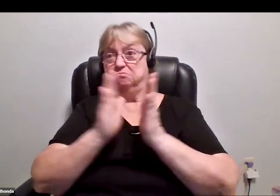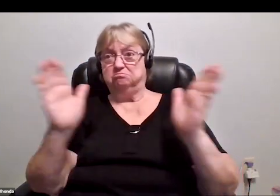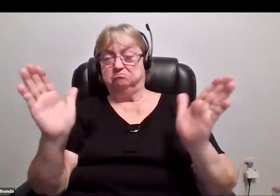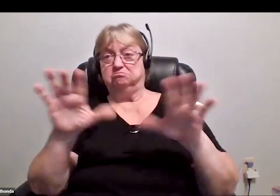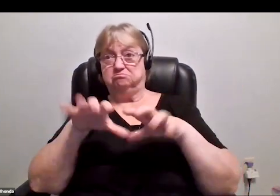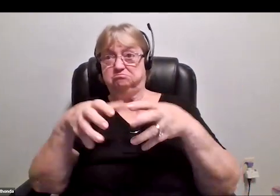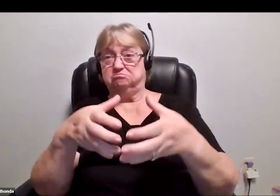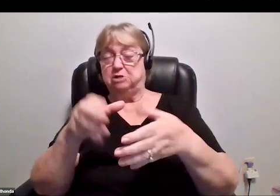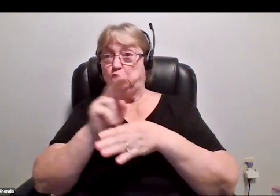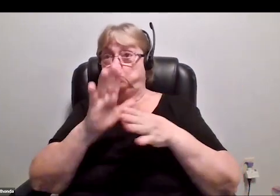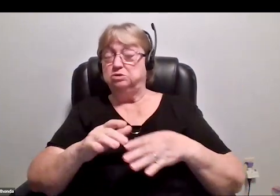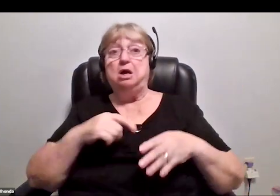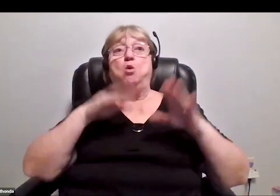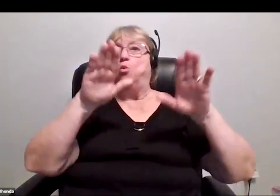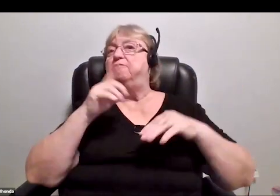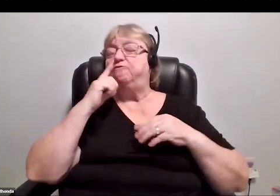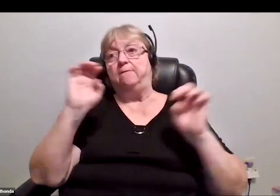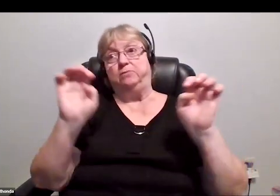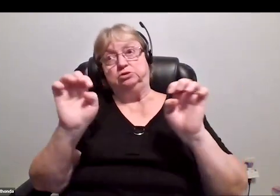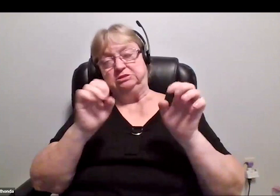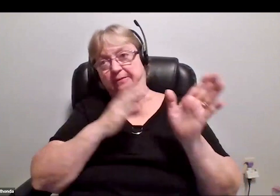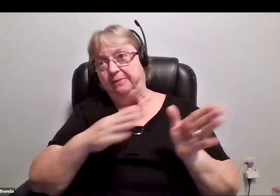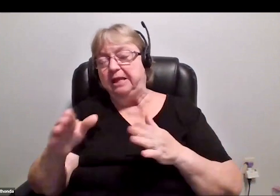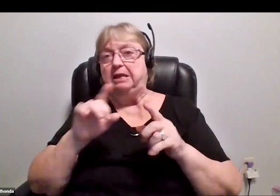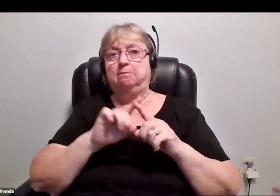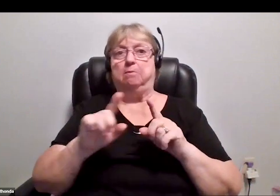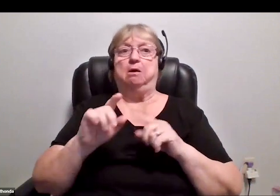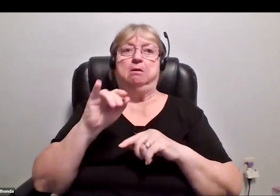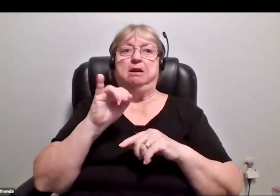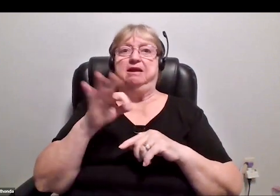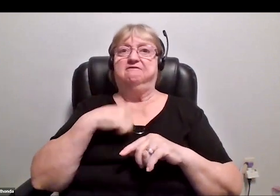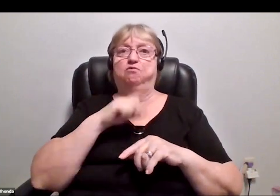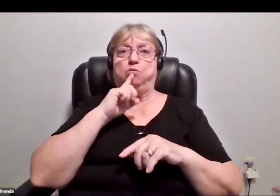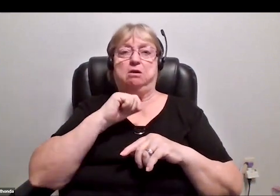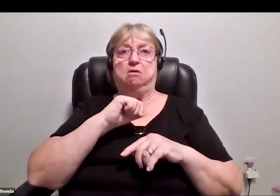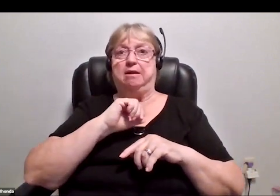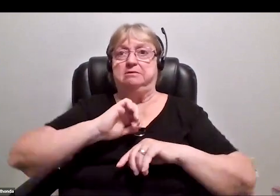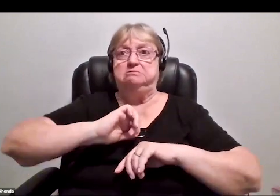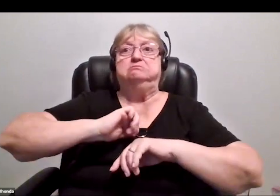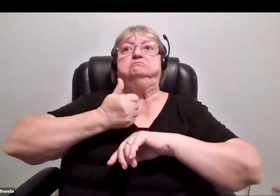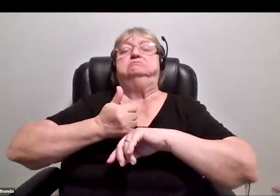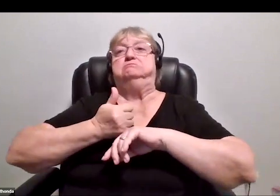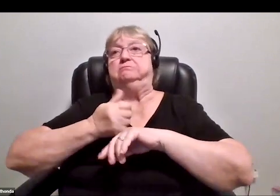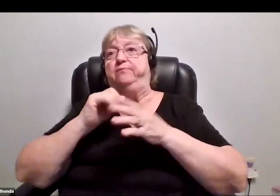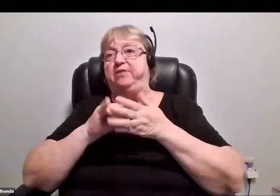This is great for emergency planning, but if we're setting things up in this way, if we let disabled people lead